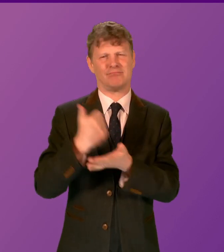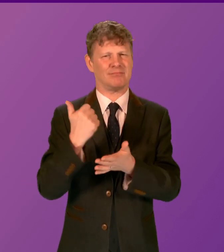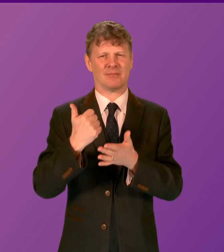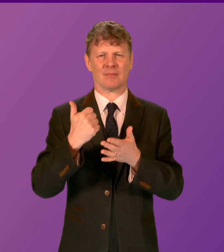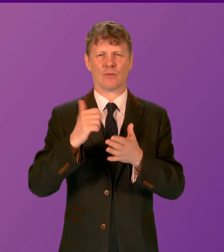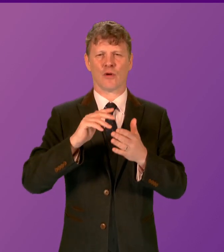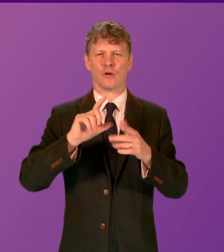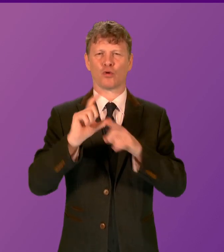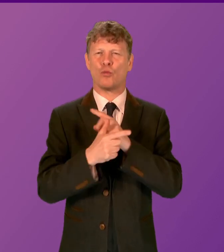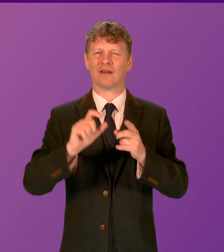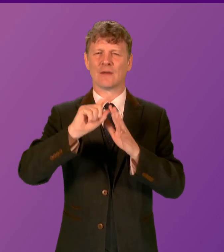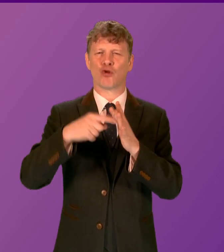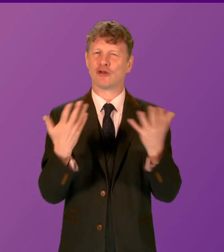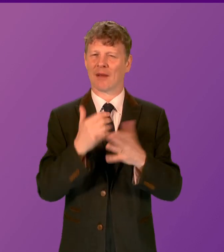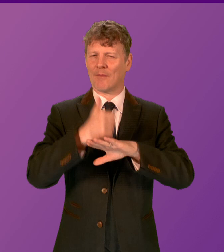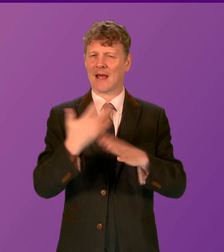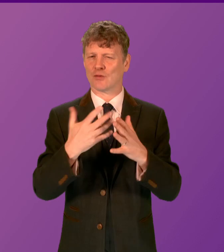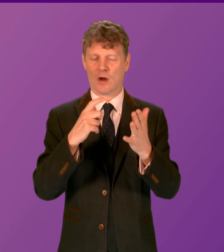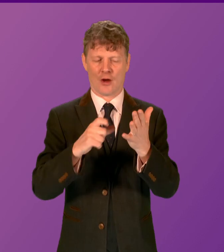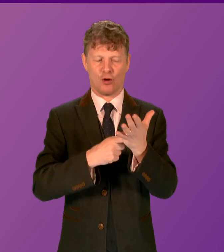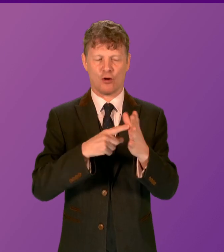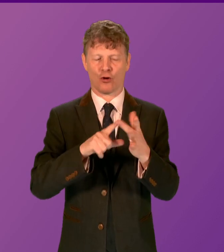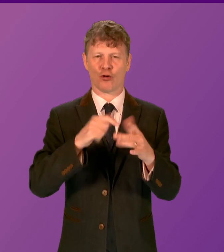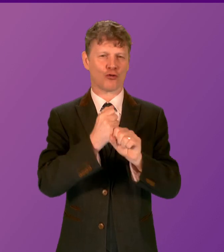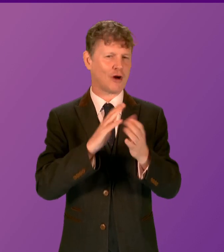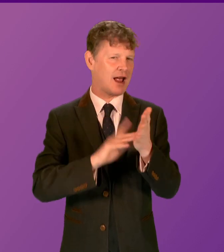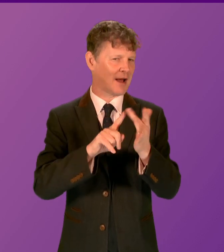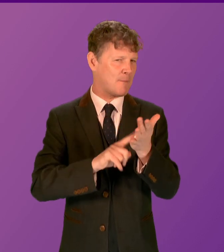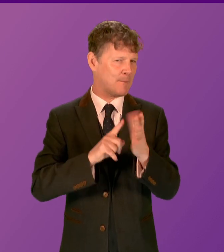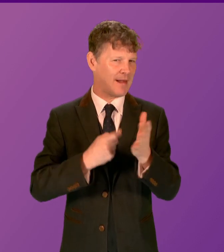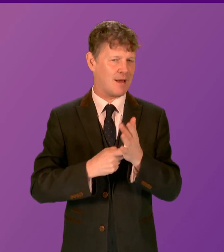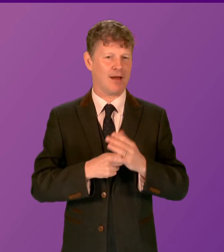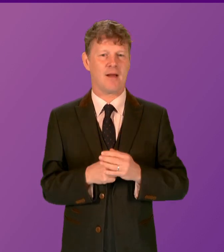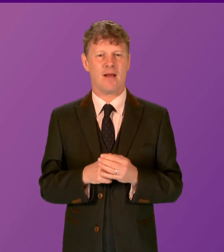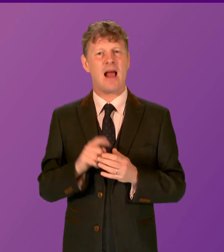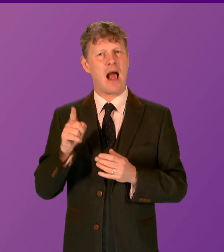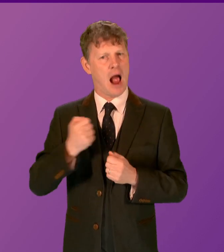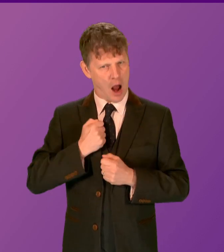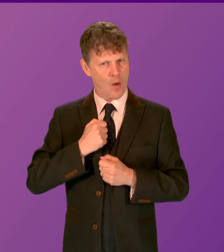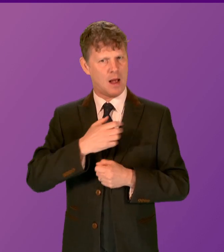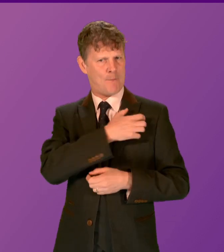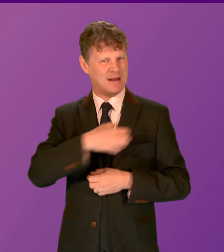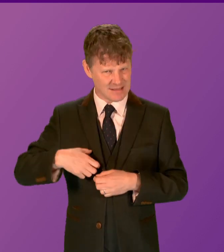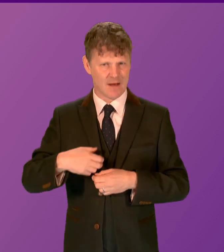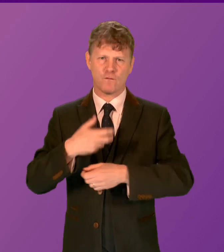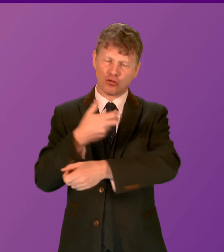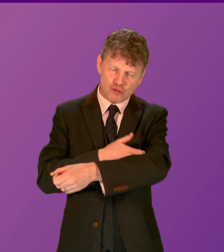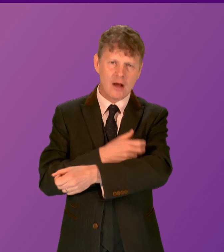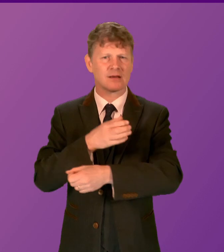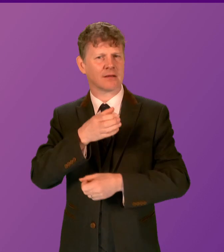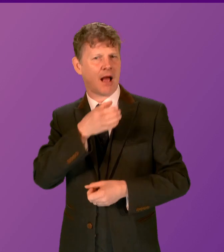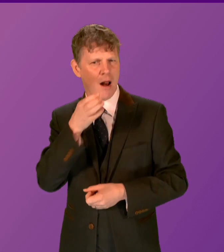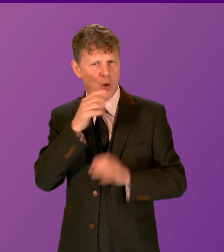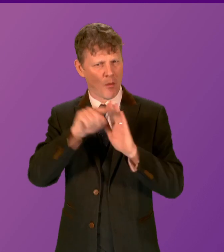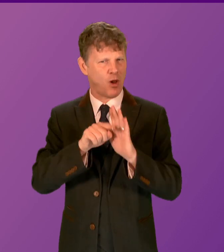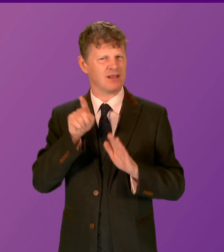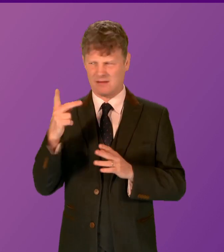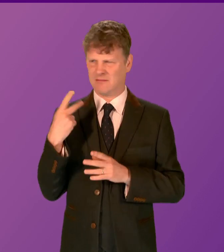Craigmillar, said that we absolutely believe that we have to rededicate ourselves and take